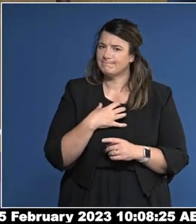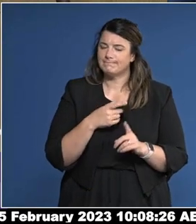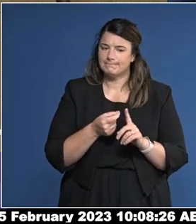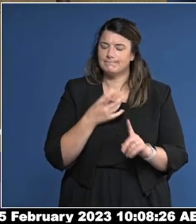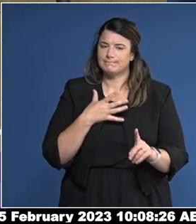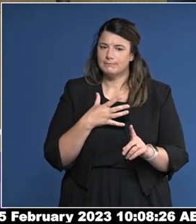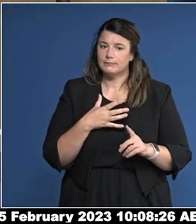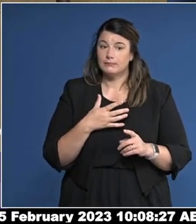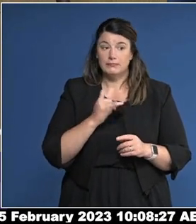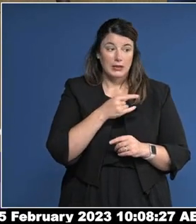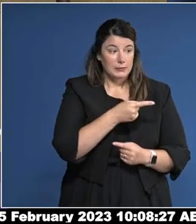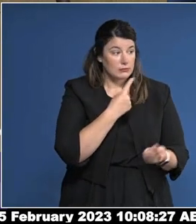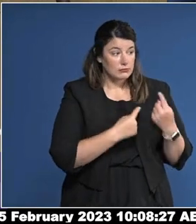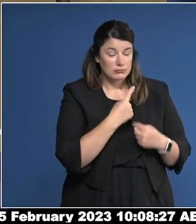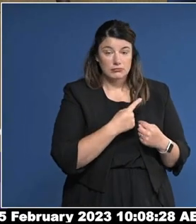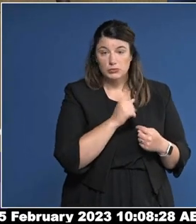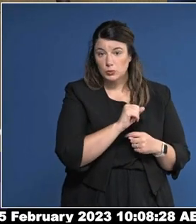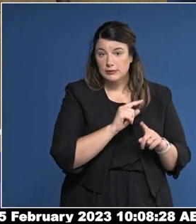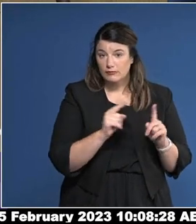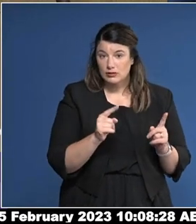in due course about it, is nobody seems to have been held accountable.